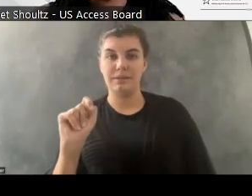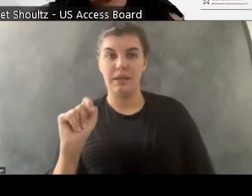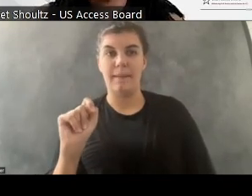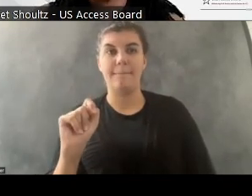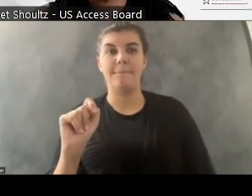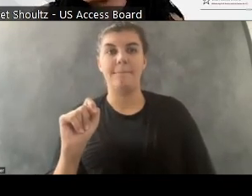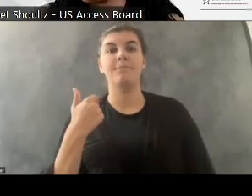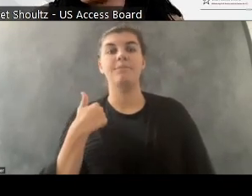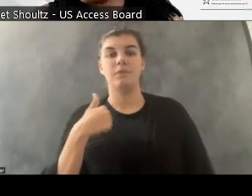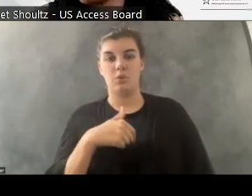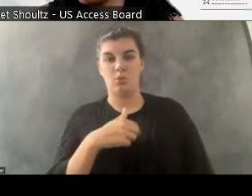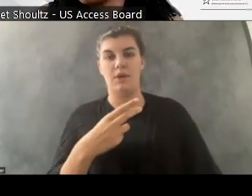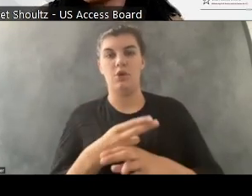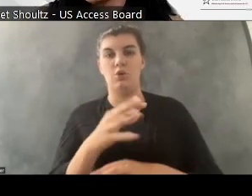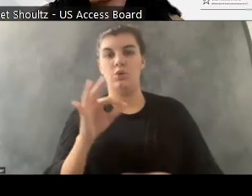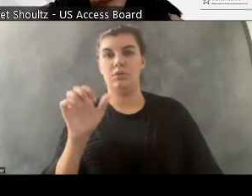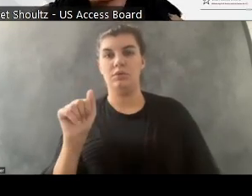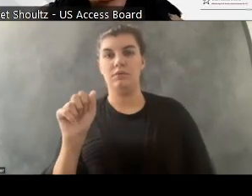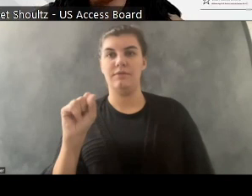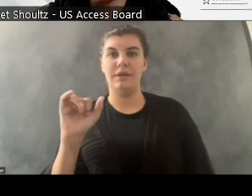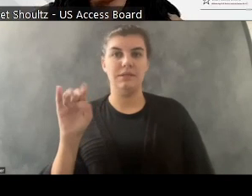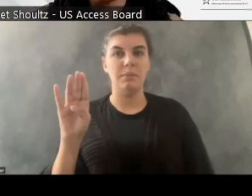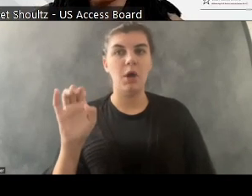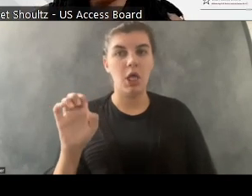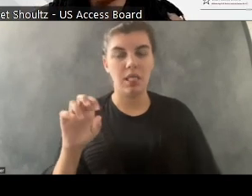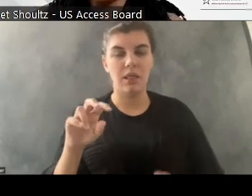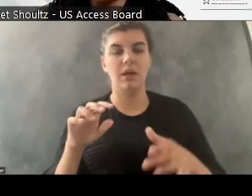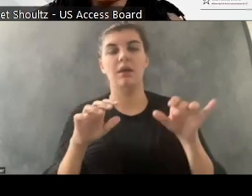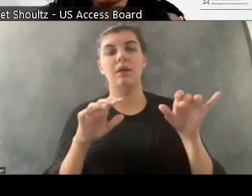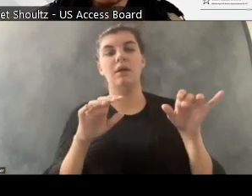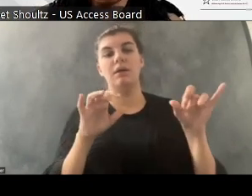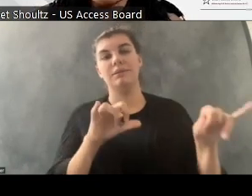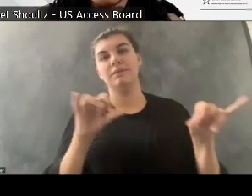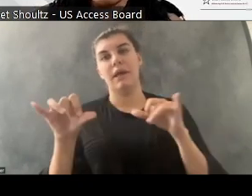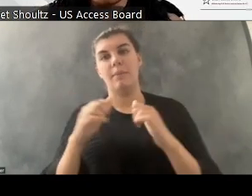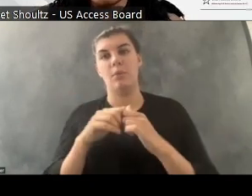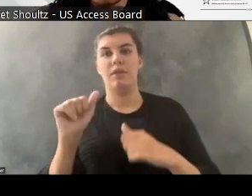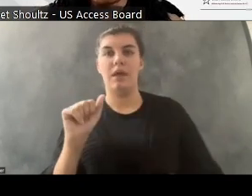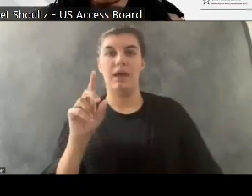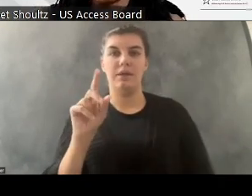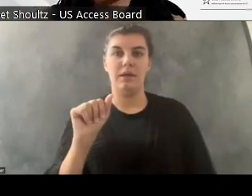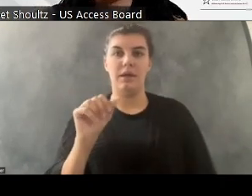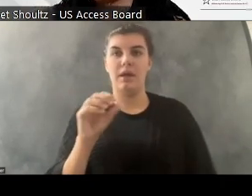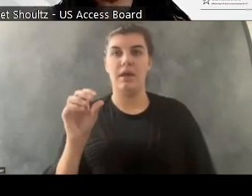Extent Feasible", which is consistent with the terminology used in the ABA and ADA Accessibility